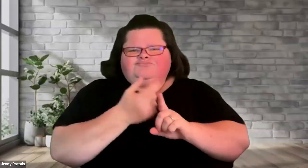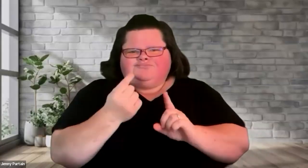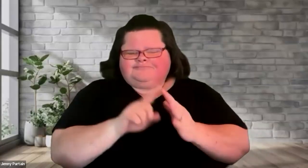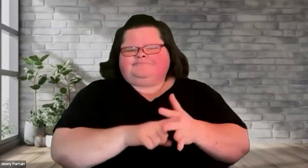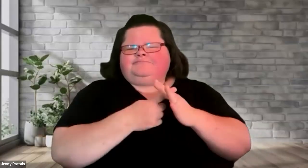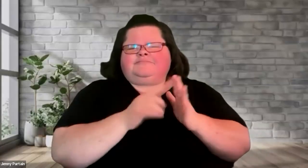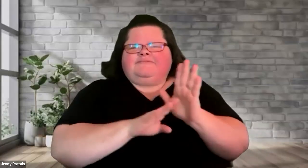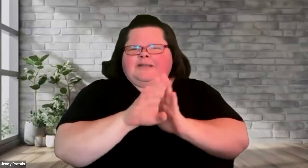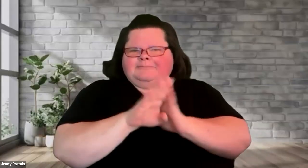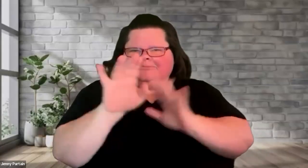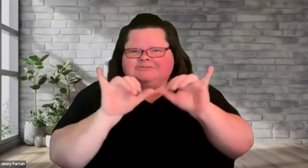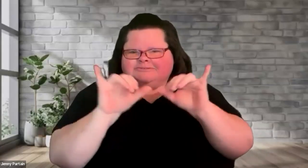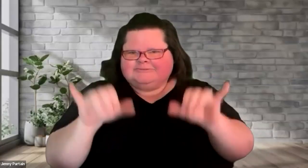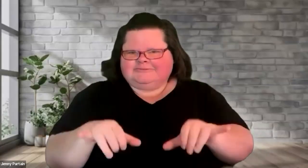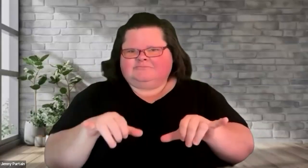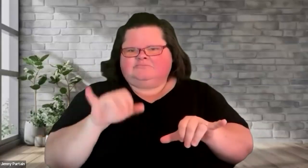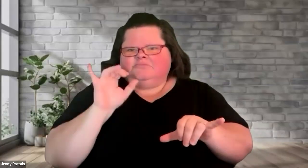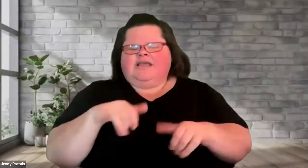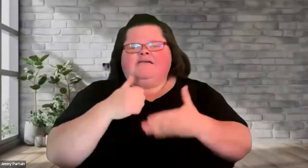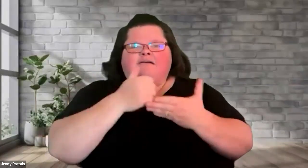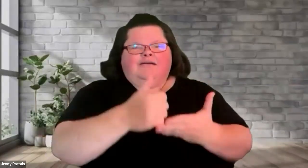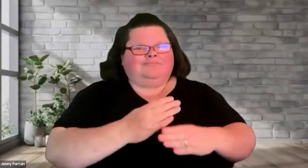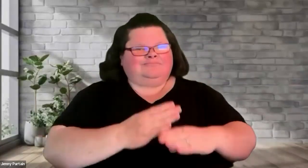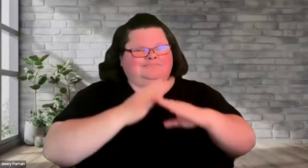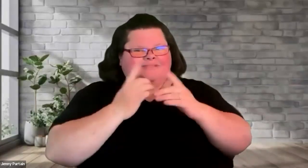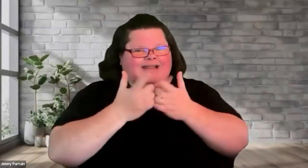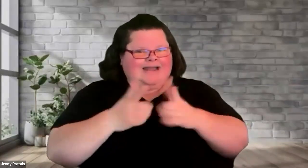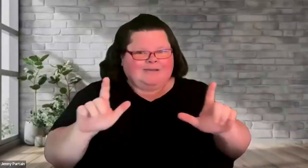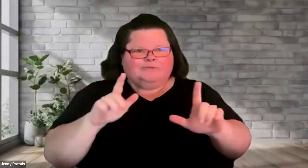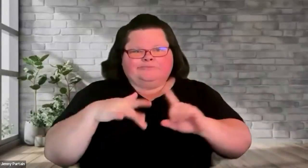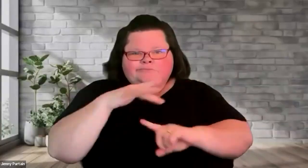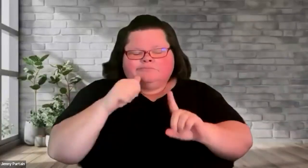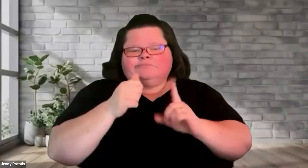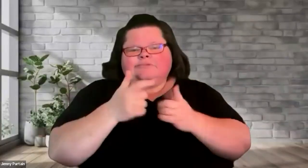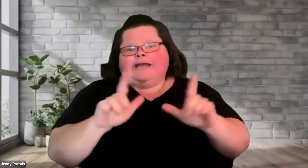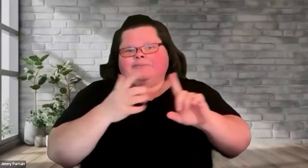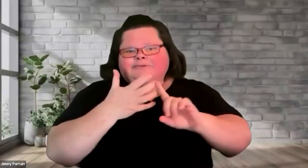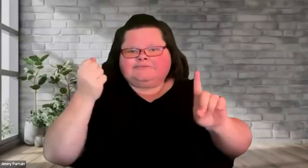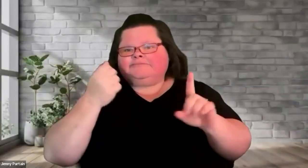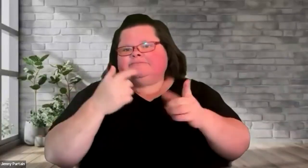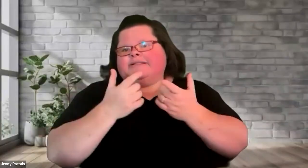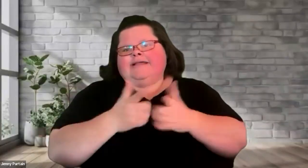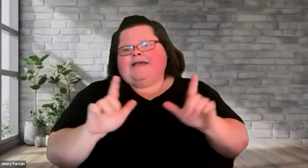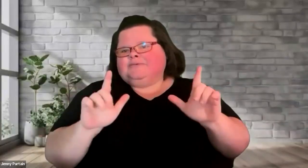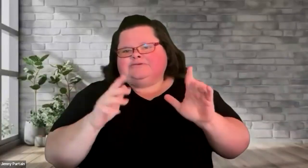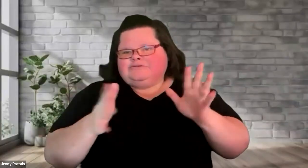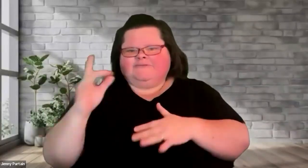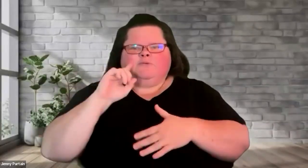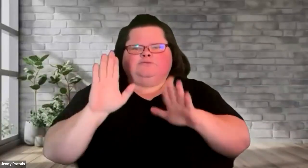Equality, and Acquisition for Deaf Children. It's specifically designed to develop a system that helps prevent language deprivation